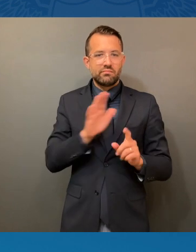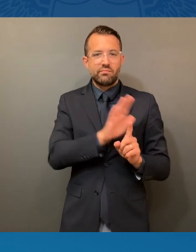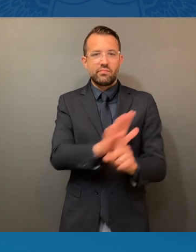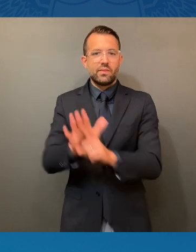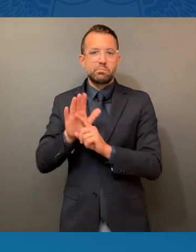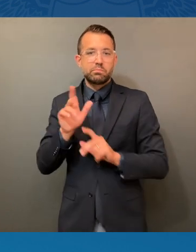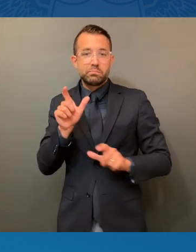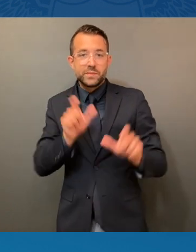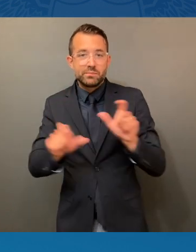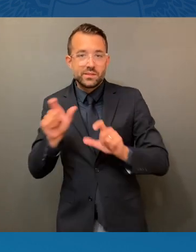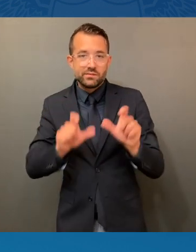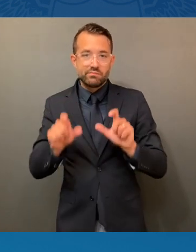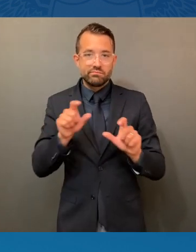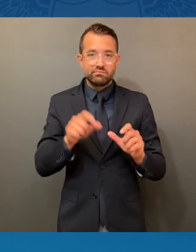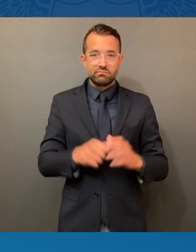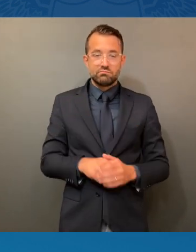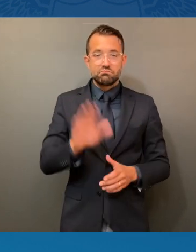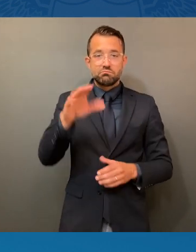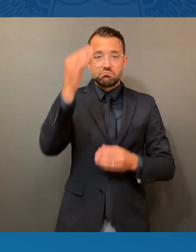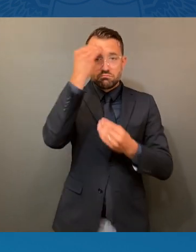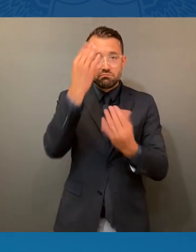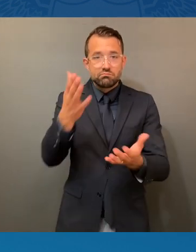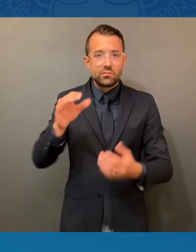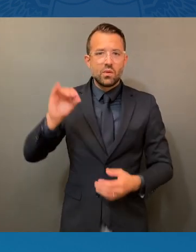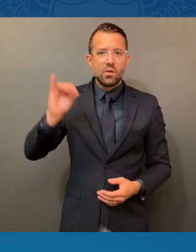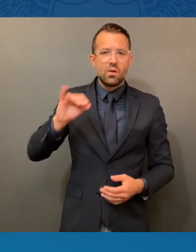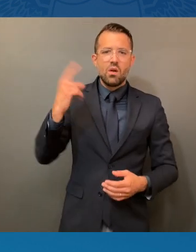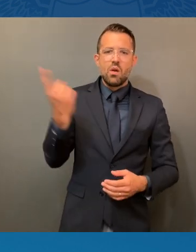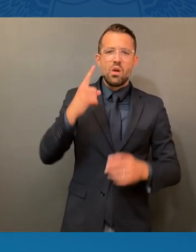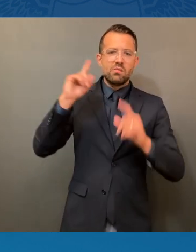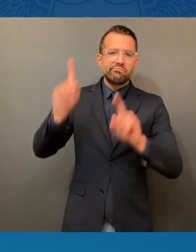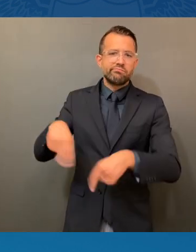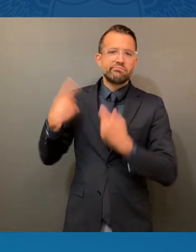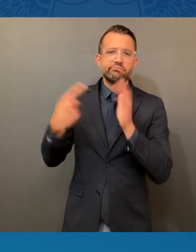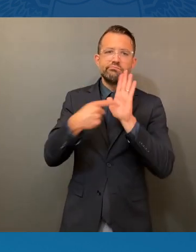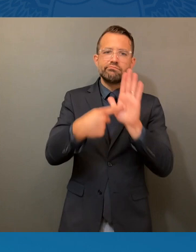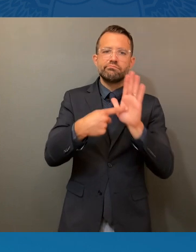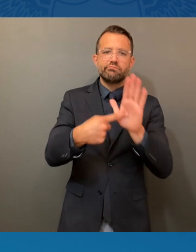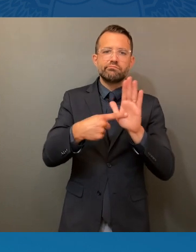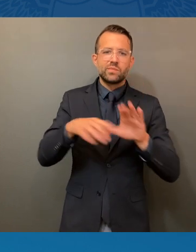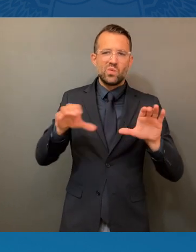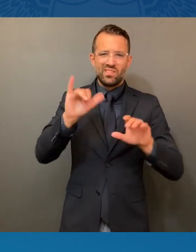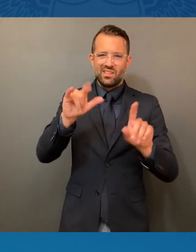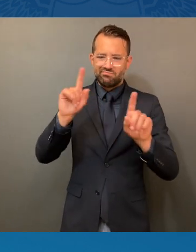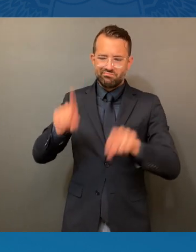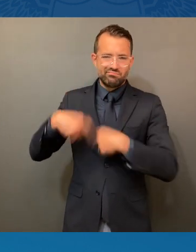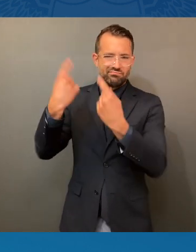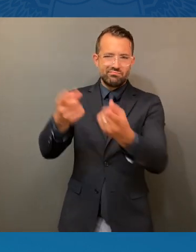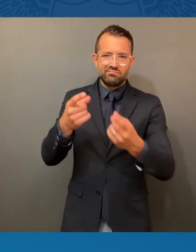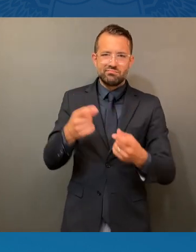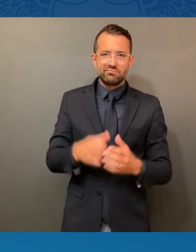Oakland has always been a model of doing just that work. And that work is happening today.